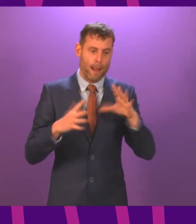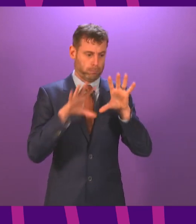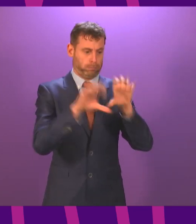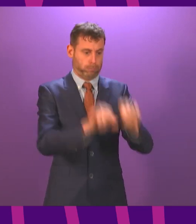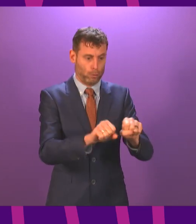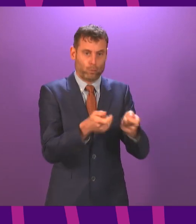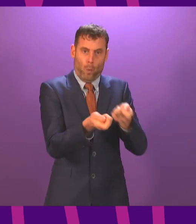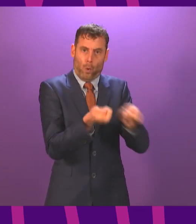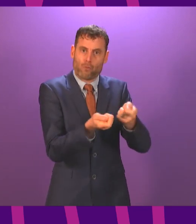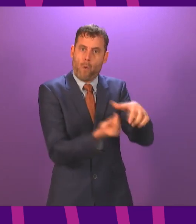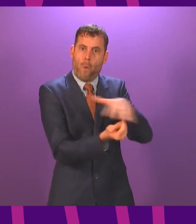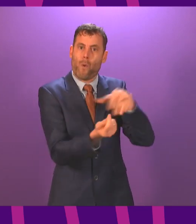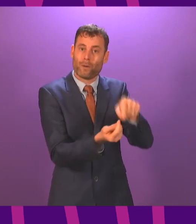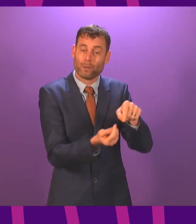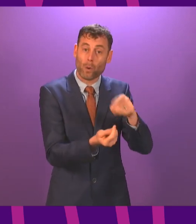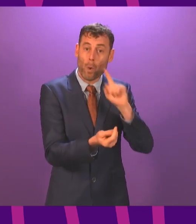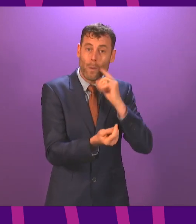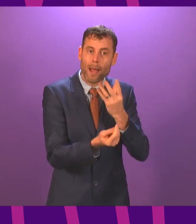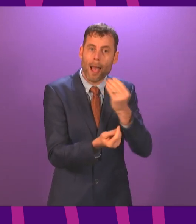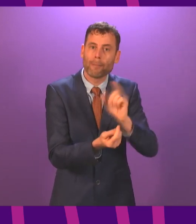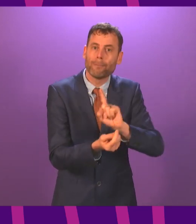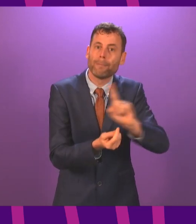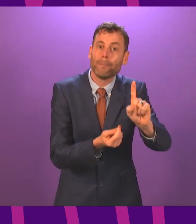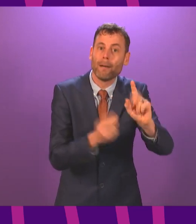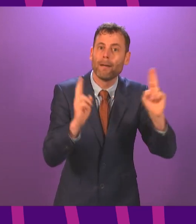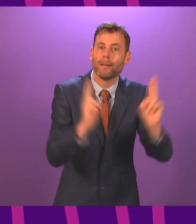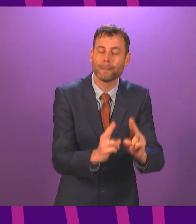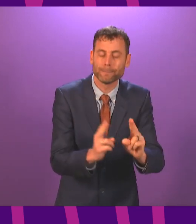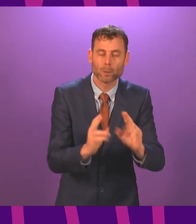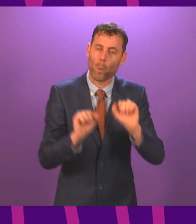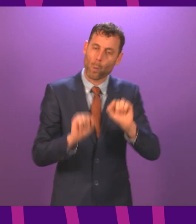transmission, which would obviously be a concern, especially as we go further into the winter.